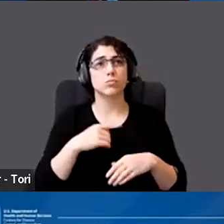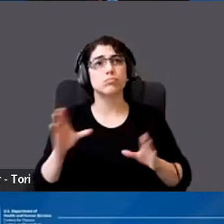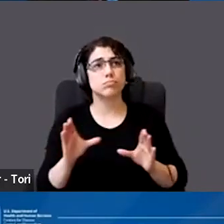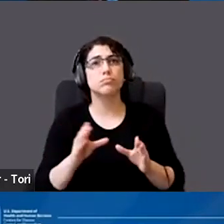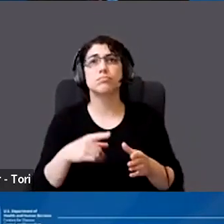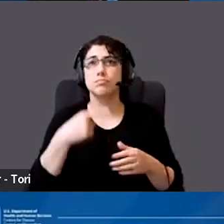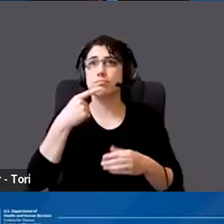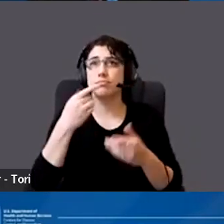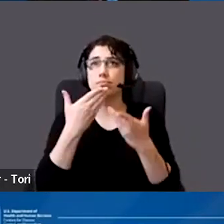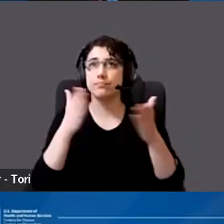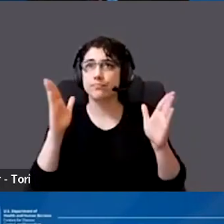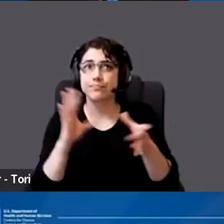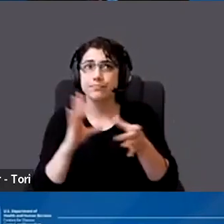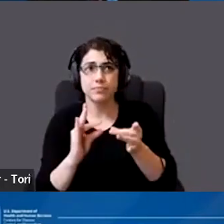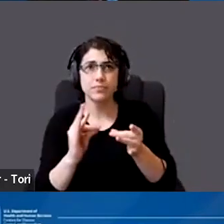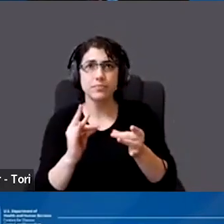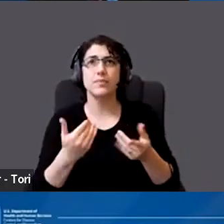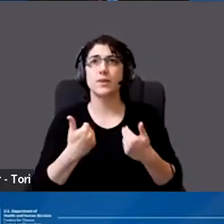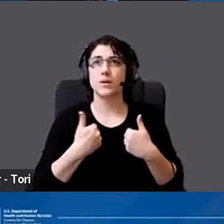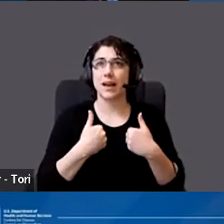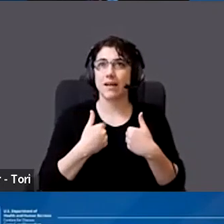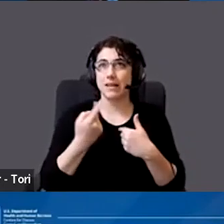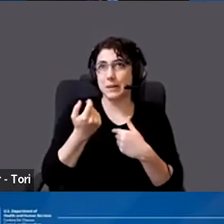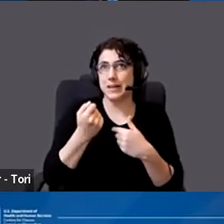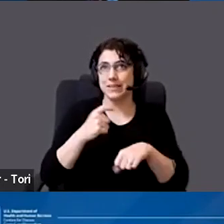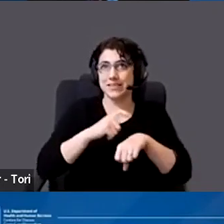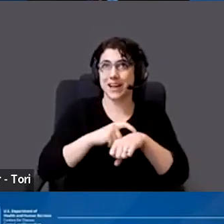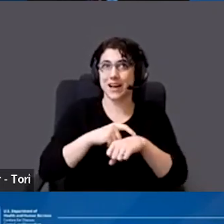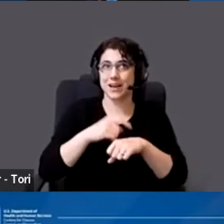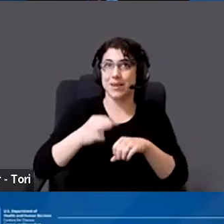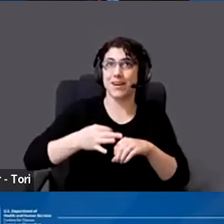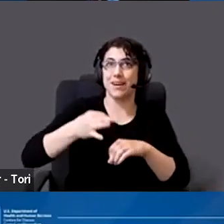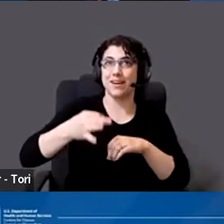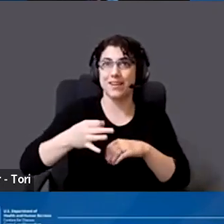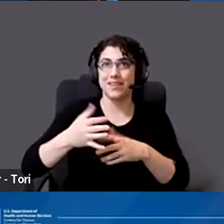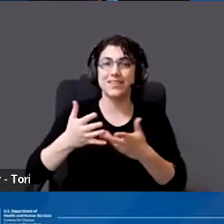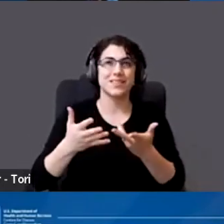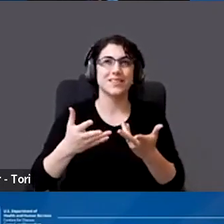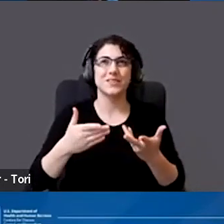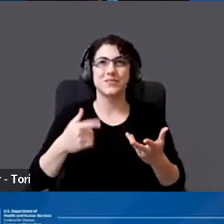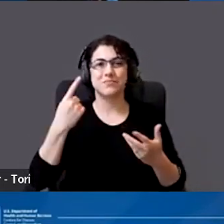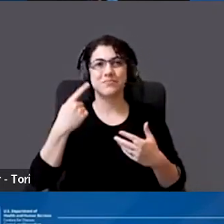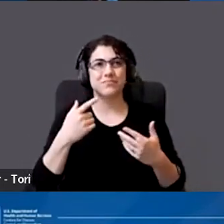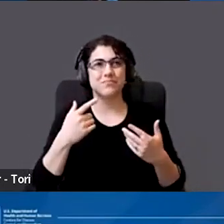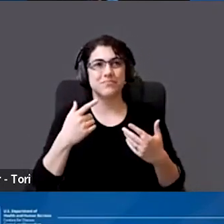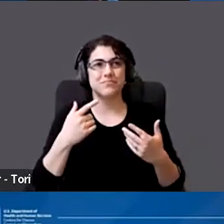like to hear it, we do have a little bit of a gift of time today for this meeting, and so we're going to move on now to the closing.